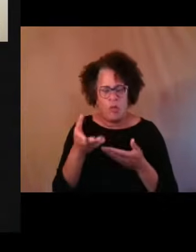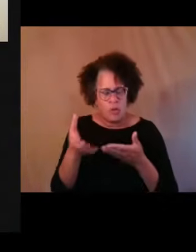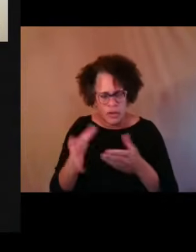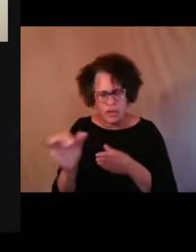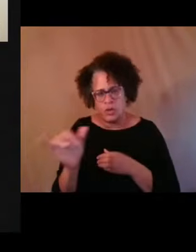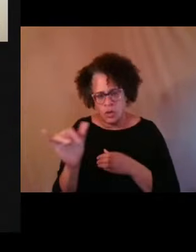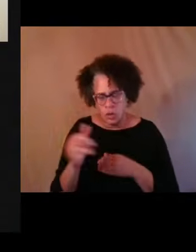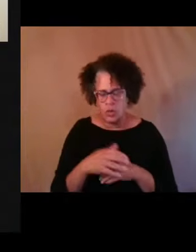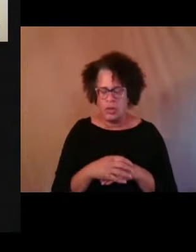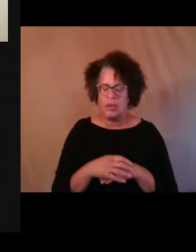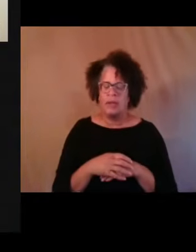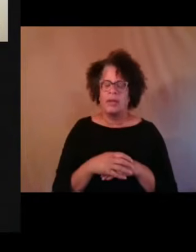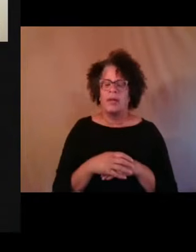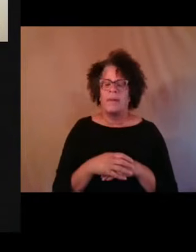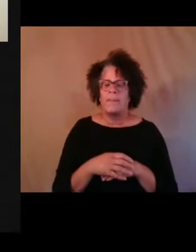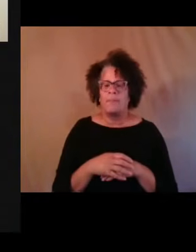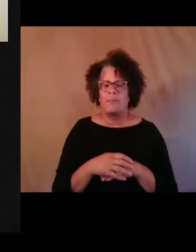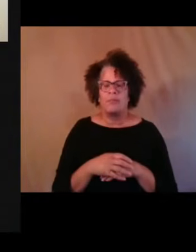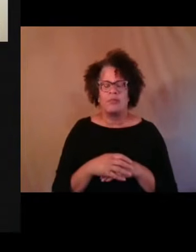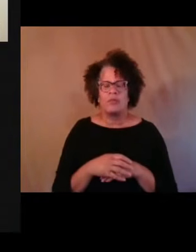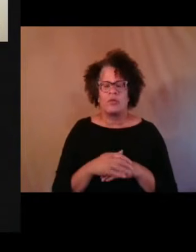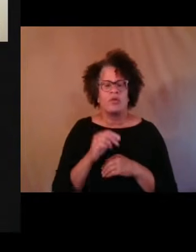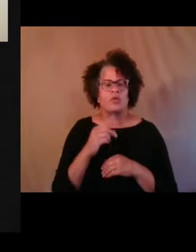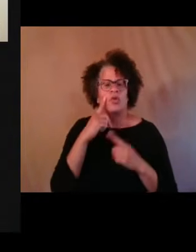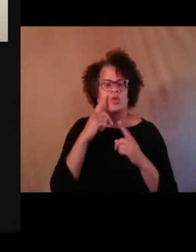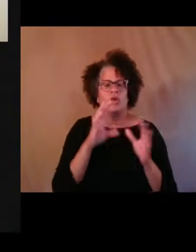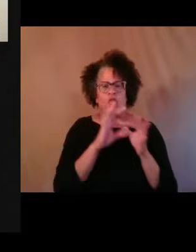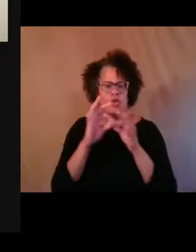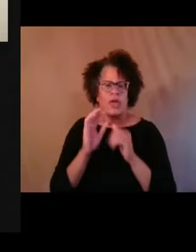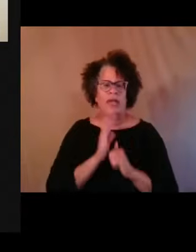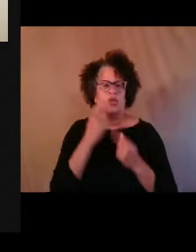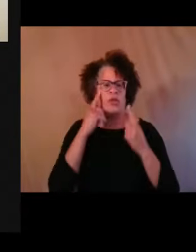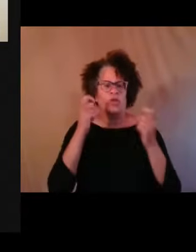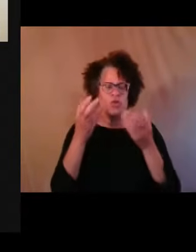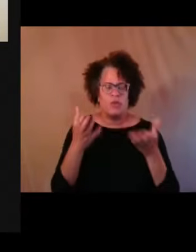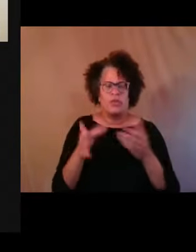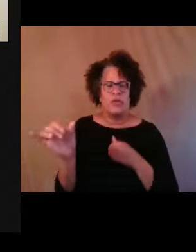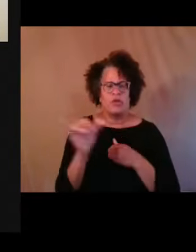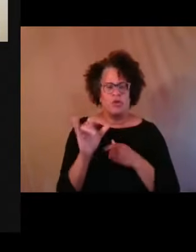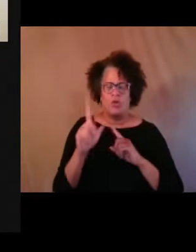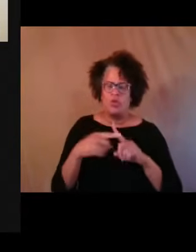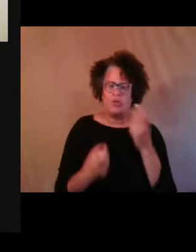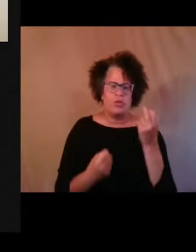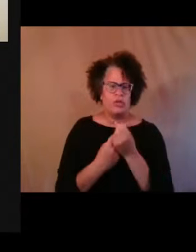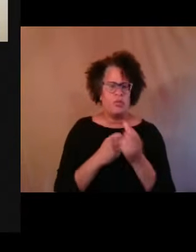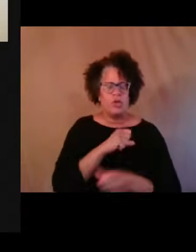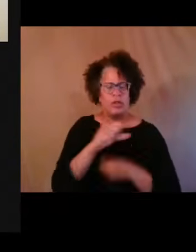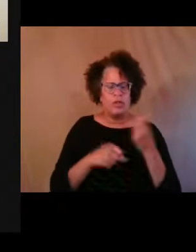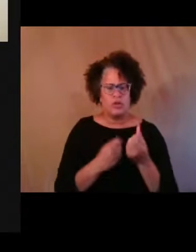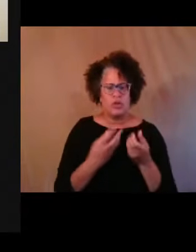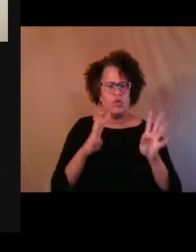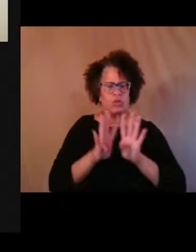the United We Dream was there. When we stood together, what we didn't realize was that in trying